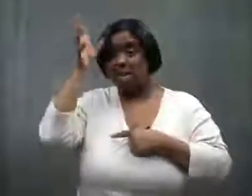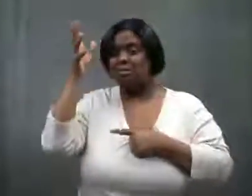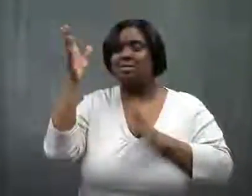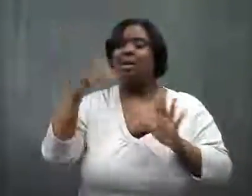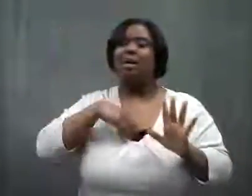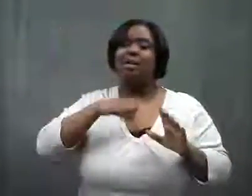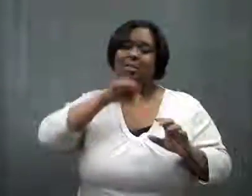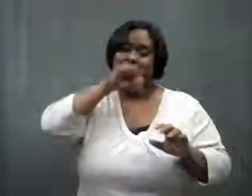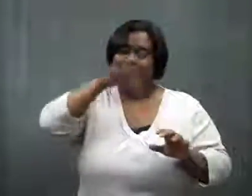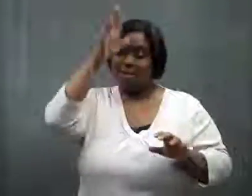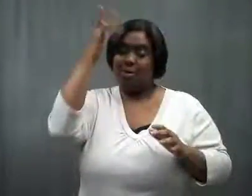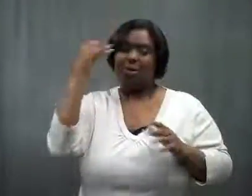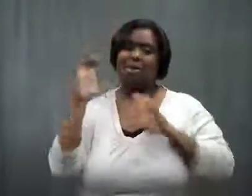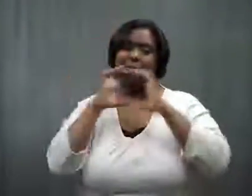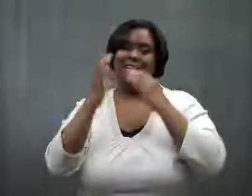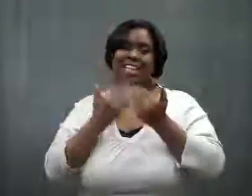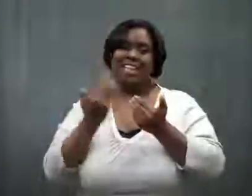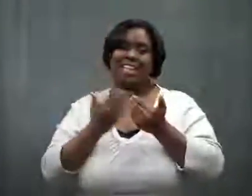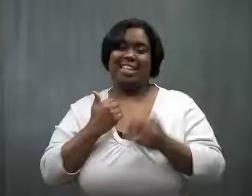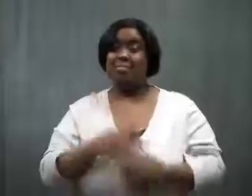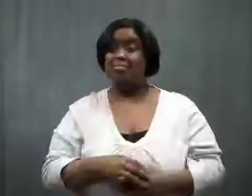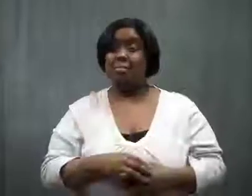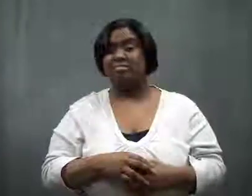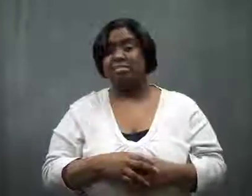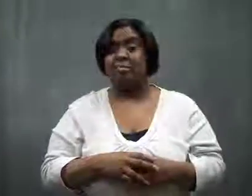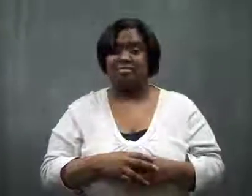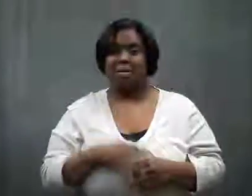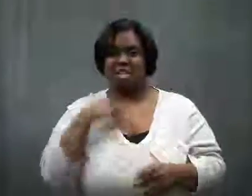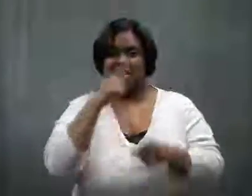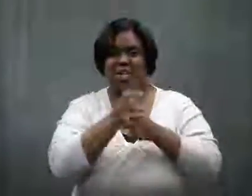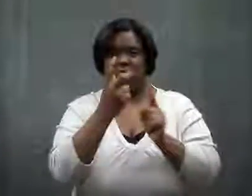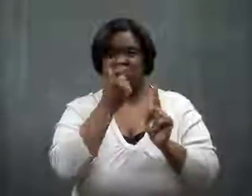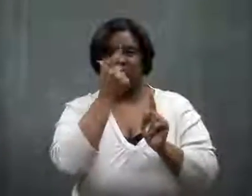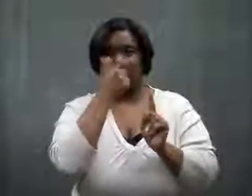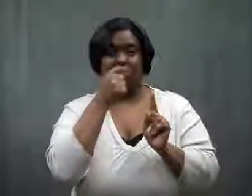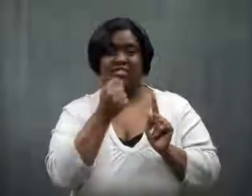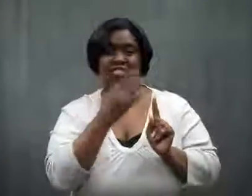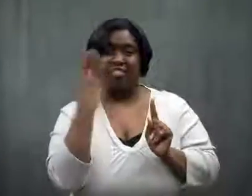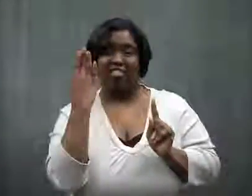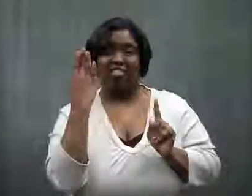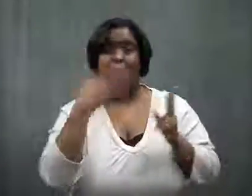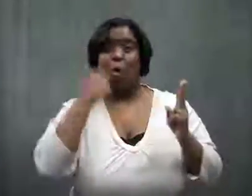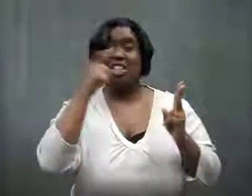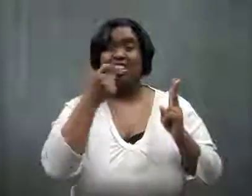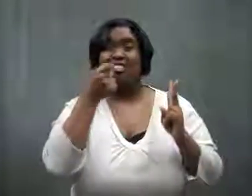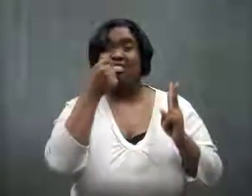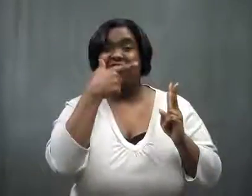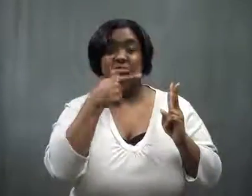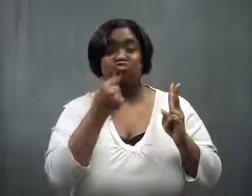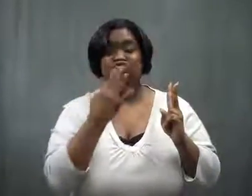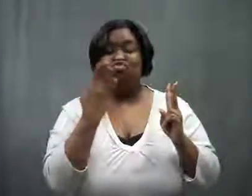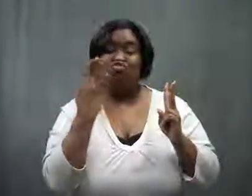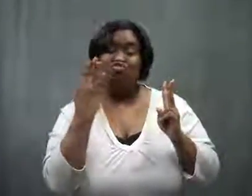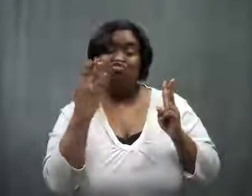but I loved dad, because communicating was so easy.. My sister didn't like it.. too bad! My older sister didn't like it.. too bad!